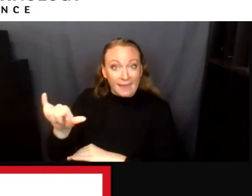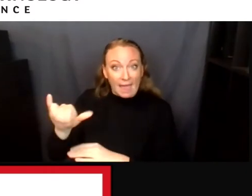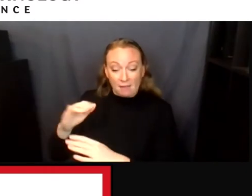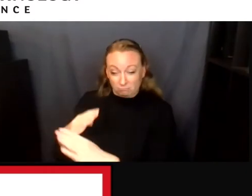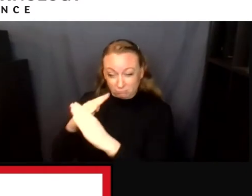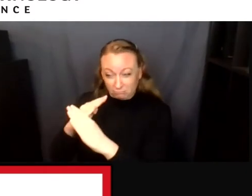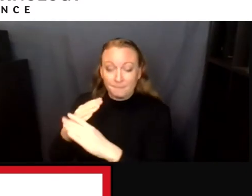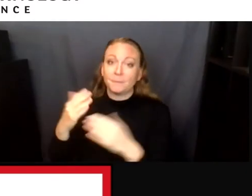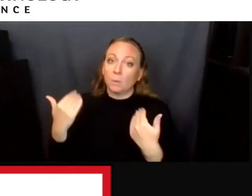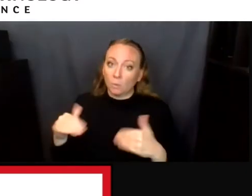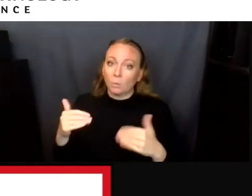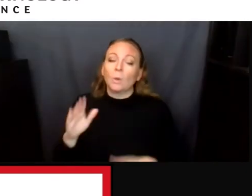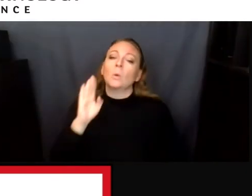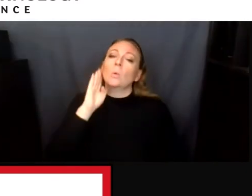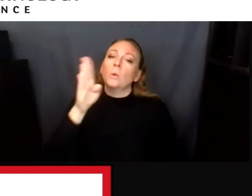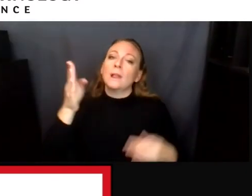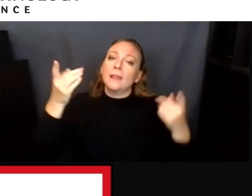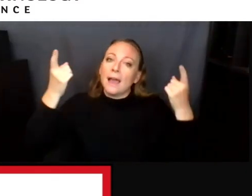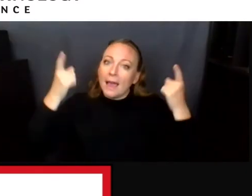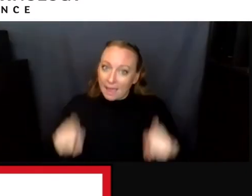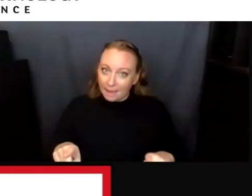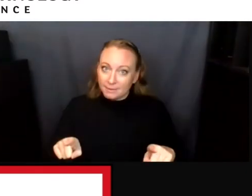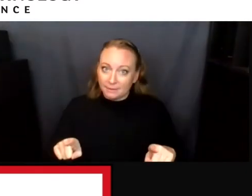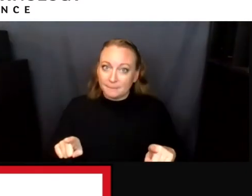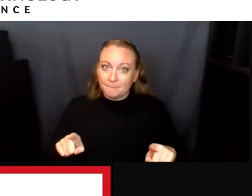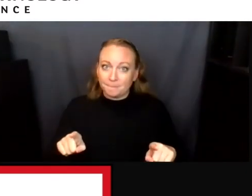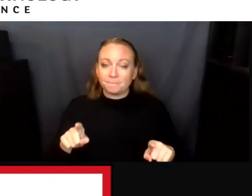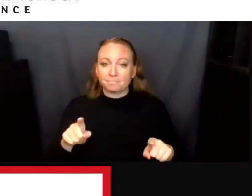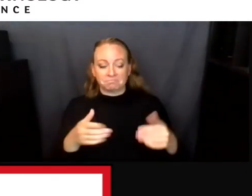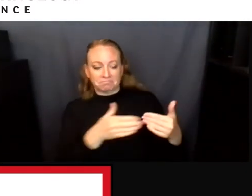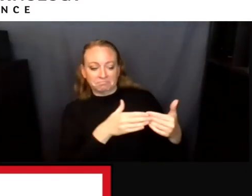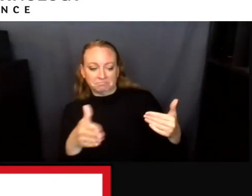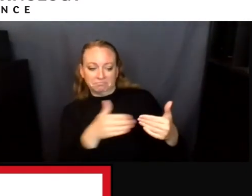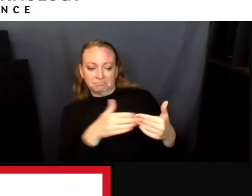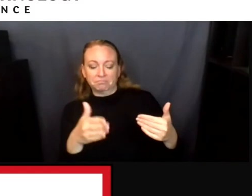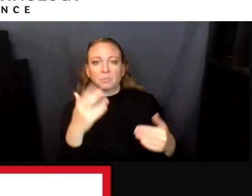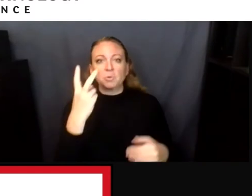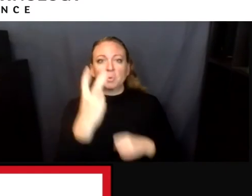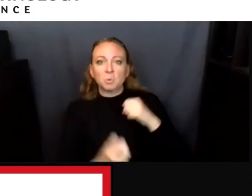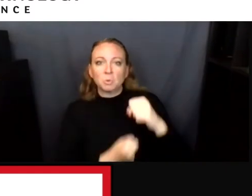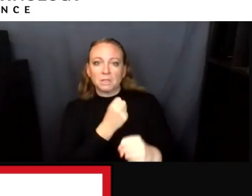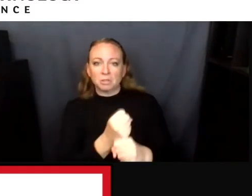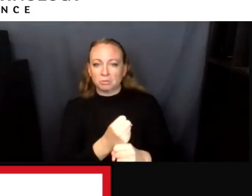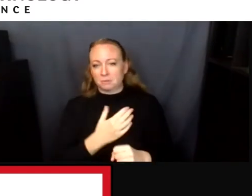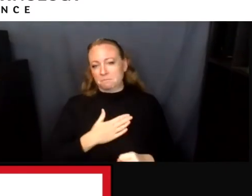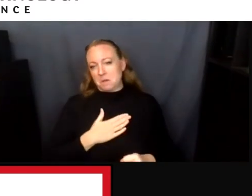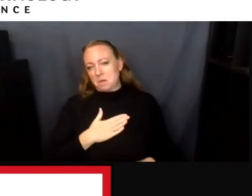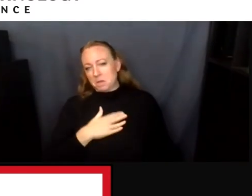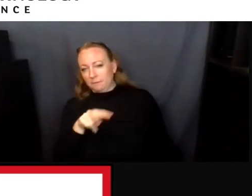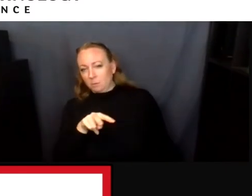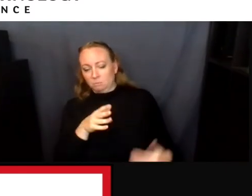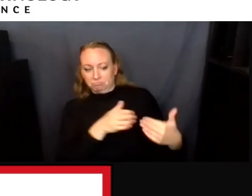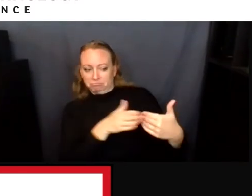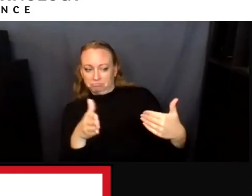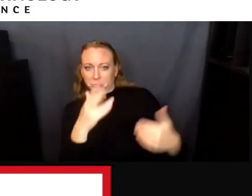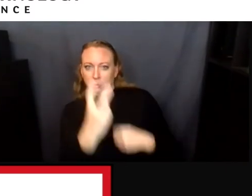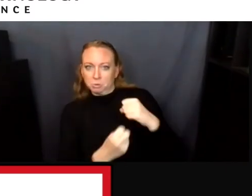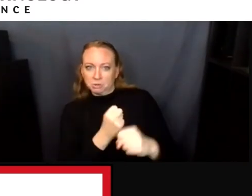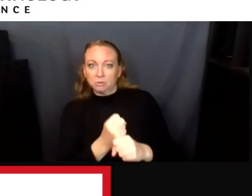in my view, in these two years. And we'll get that enforced